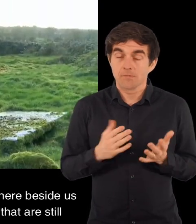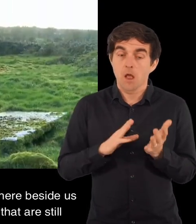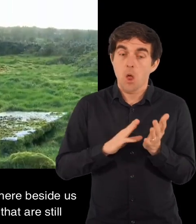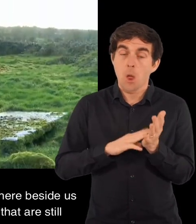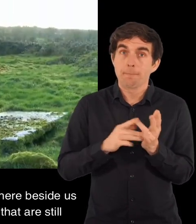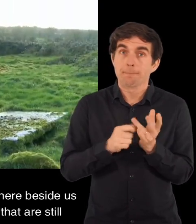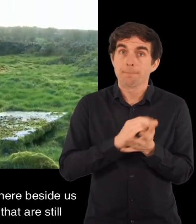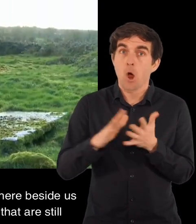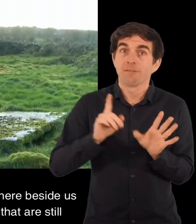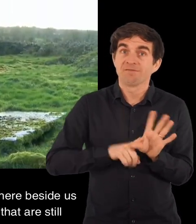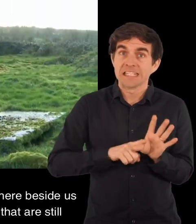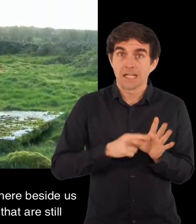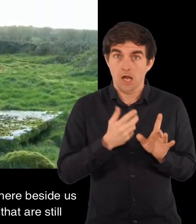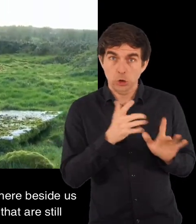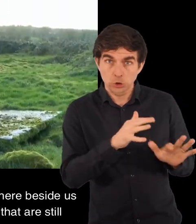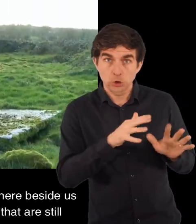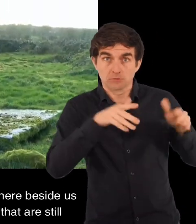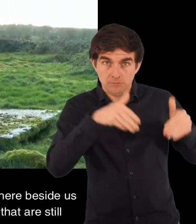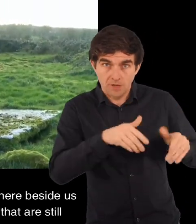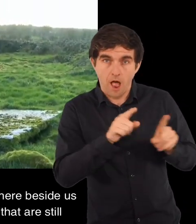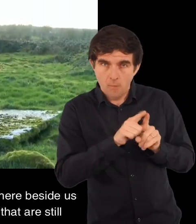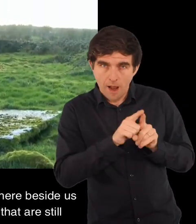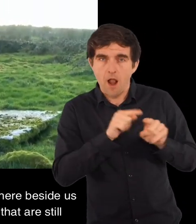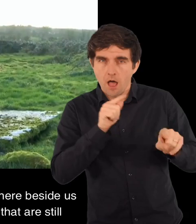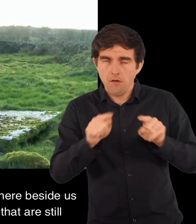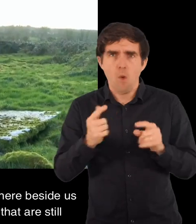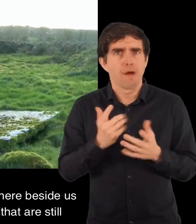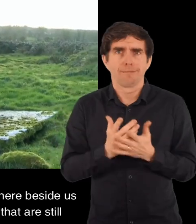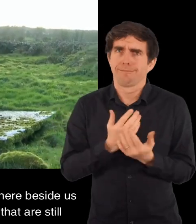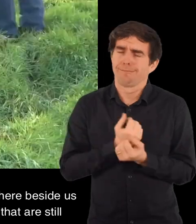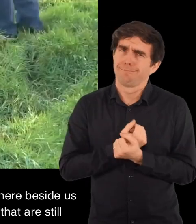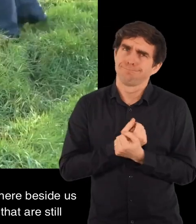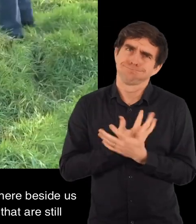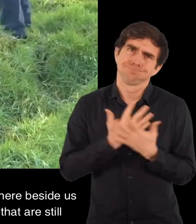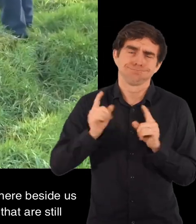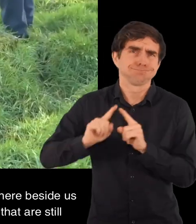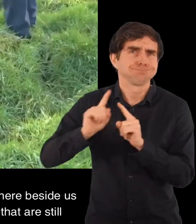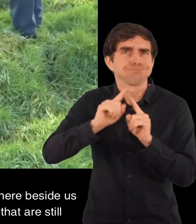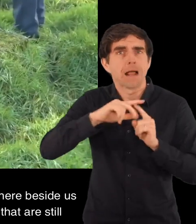here, you have Murphys just buried here beside us as well and loads of other names that are still